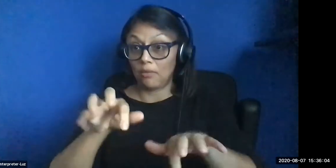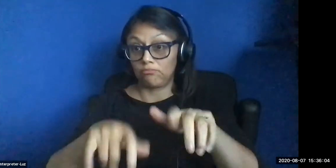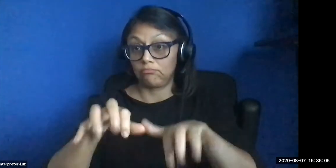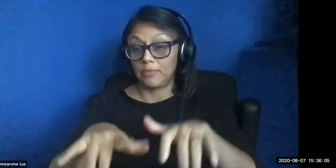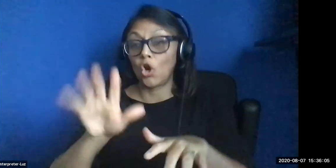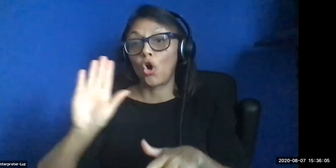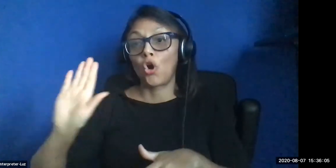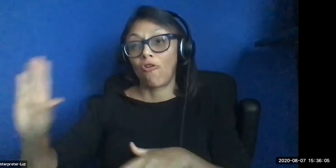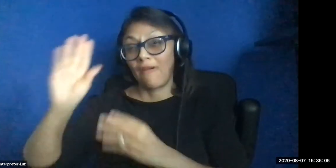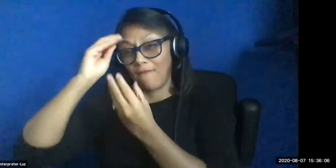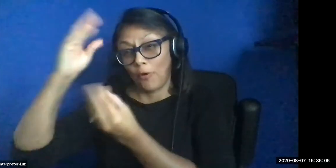Channelle Charest: So if anyone else wants to grab it.